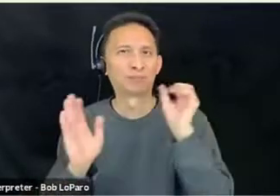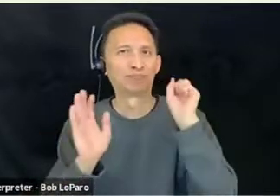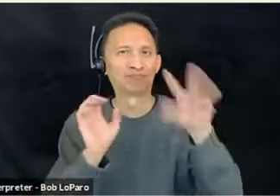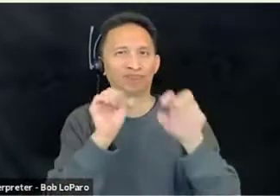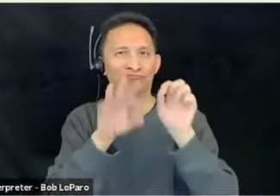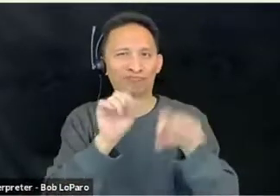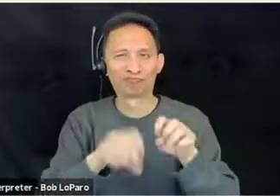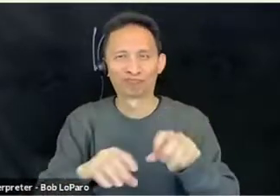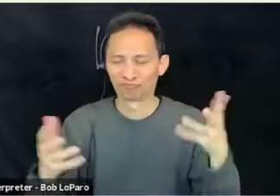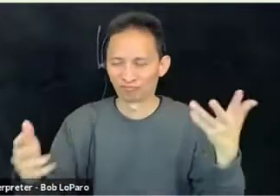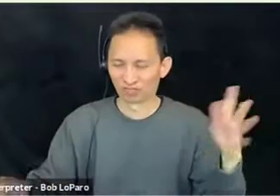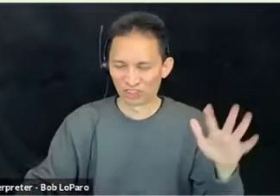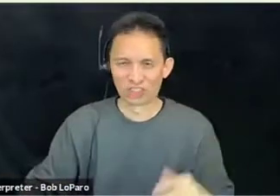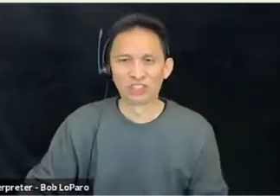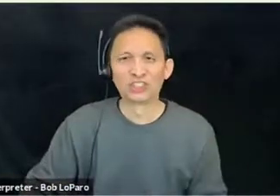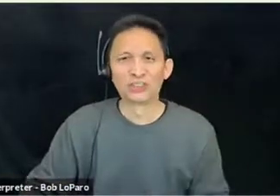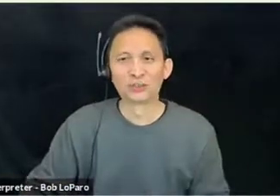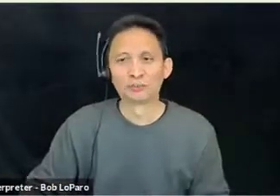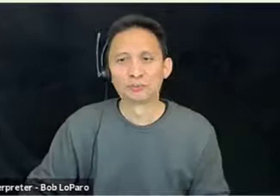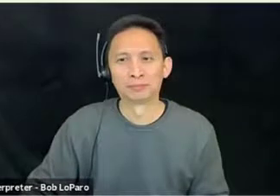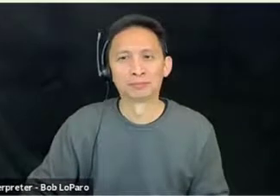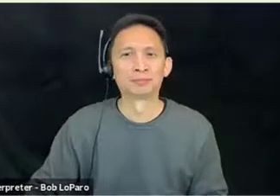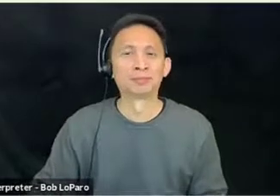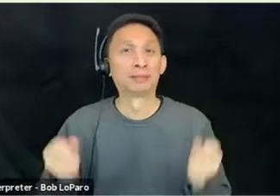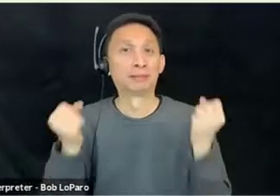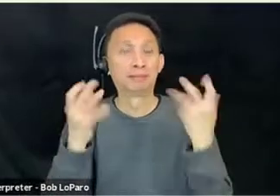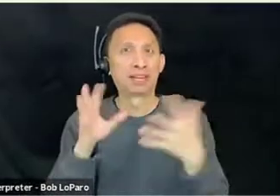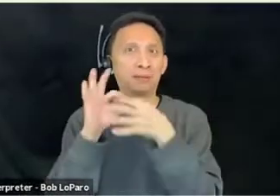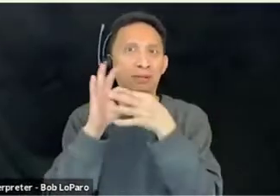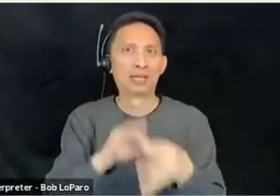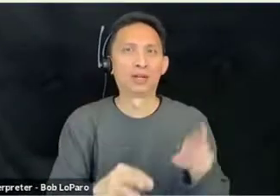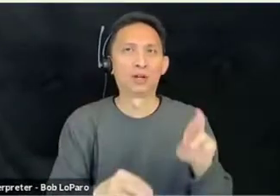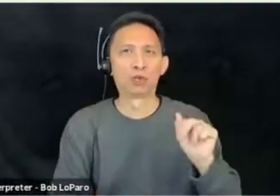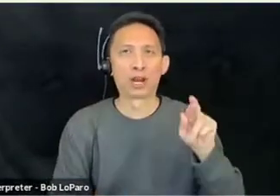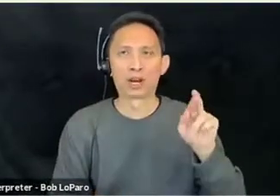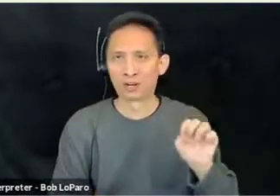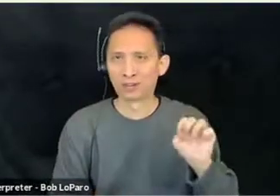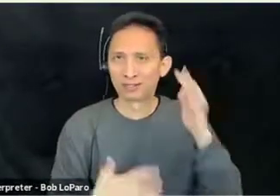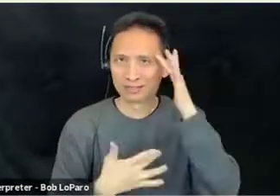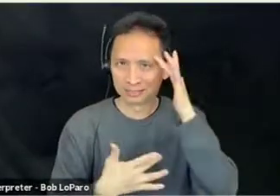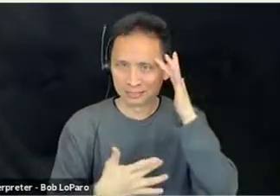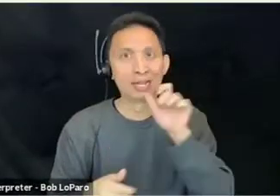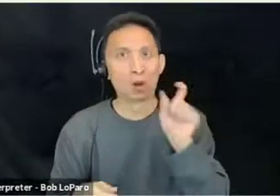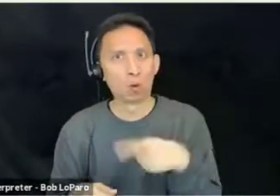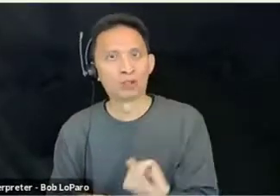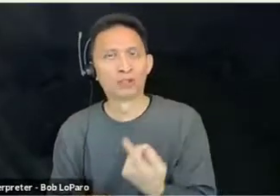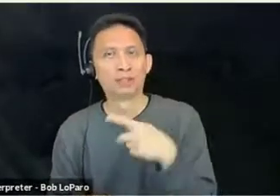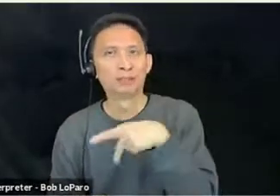most of these pertain specifically to rare disease and not just peroxisomal disorders, but can really be helpful to any family